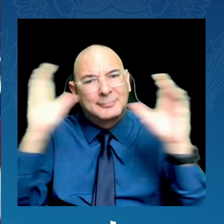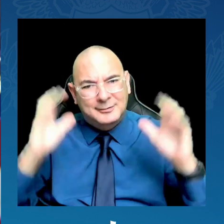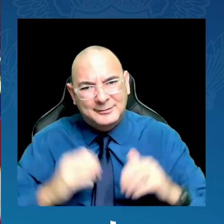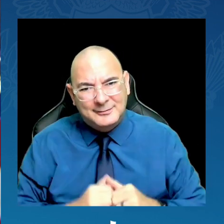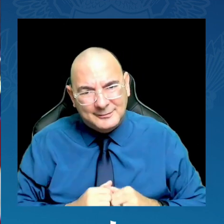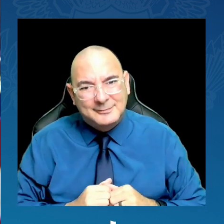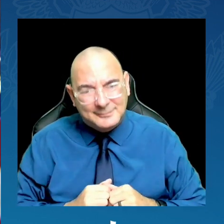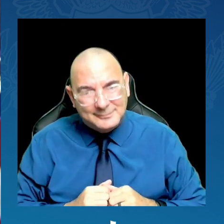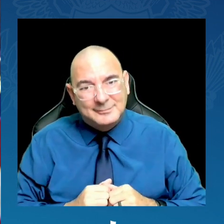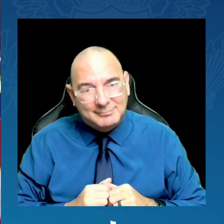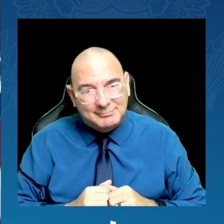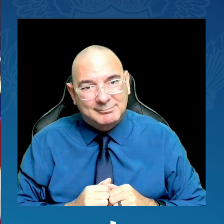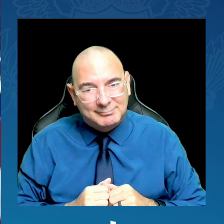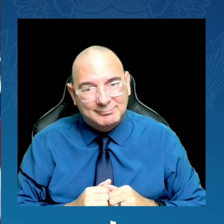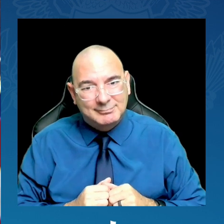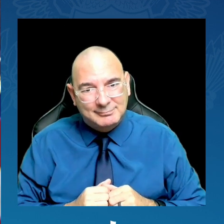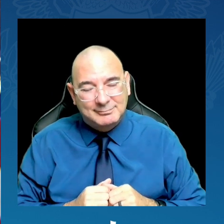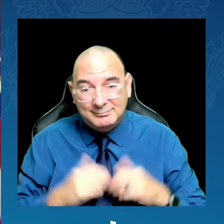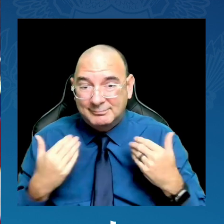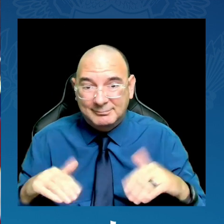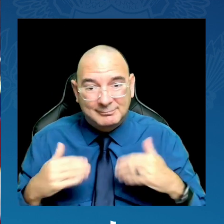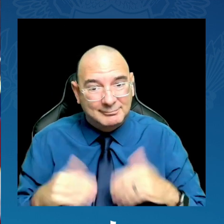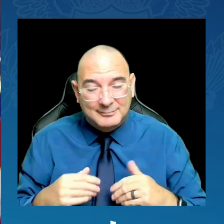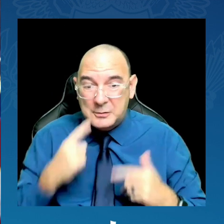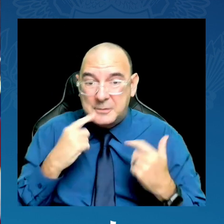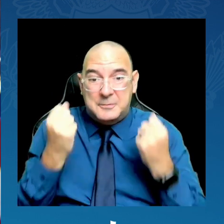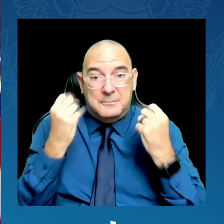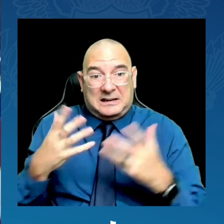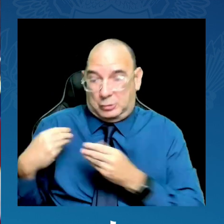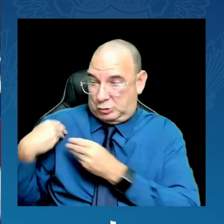For generations, with our allies and partners around the globe,